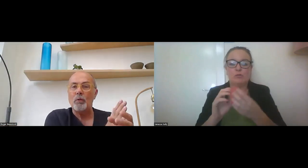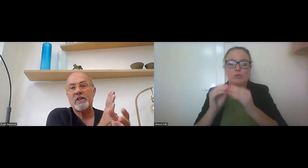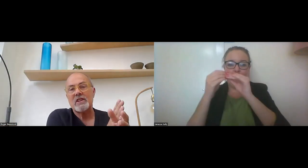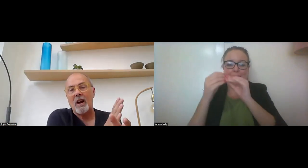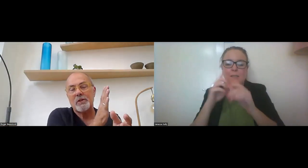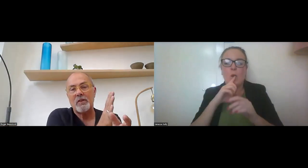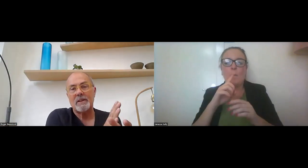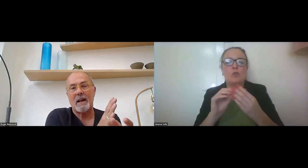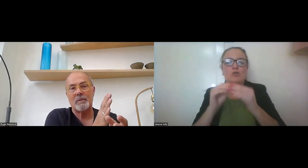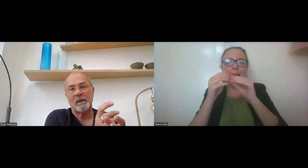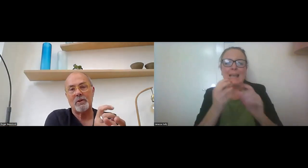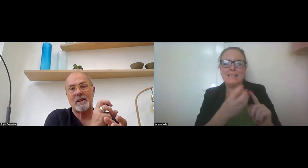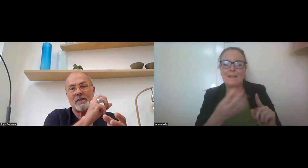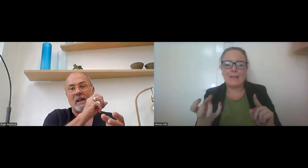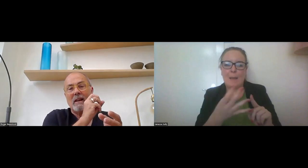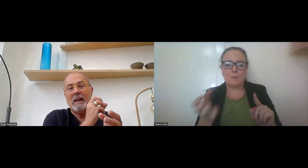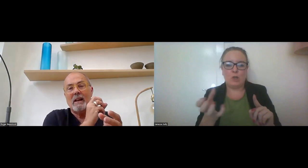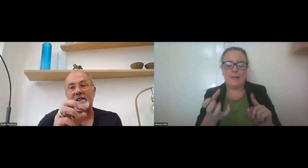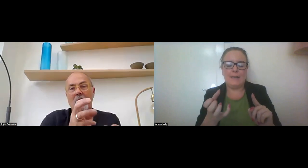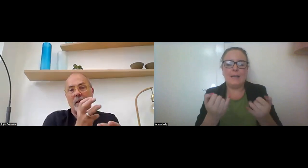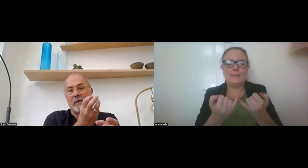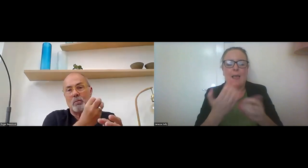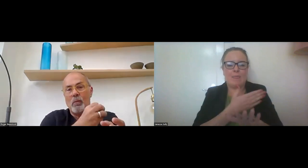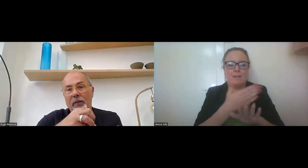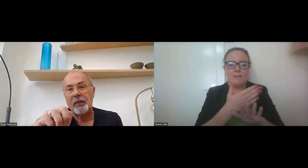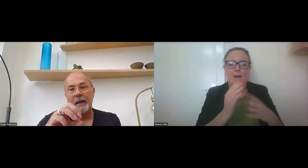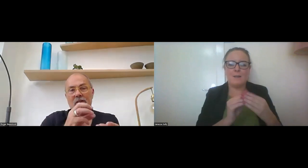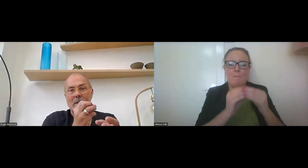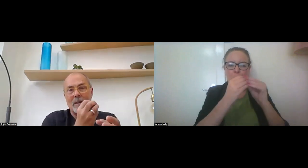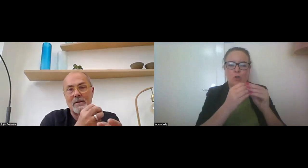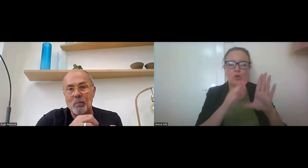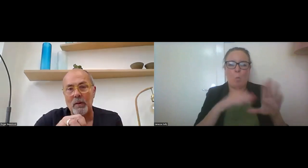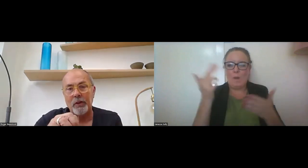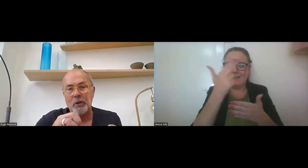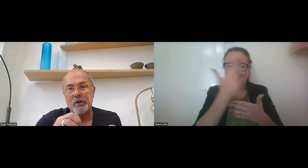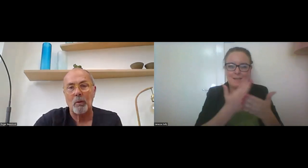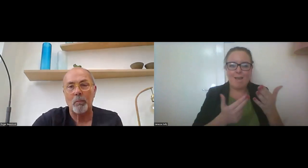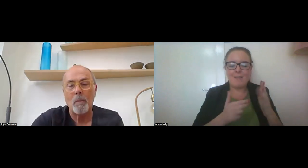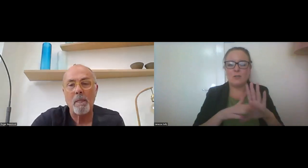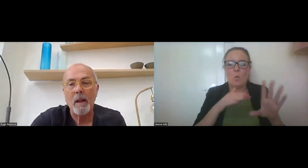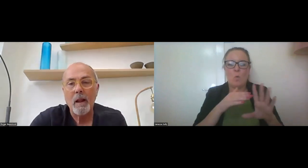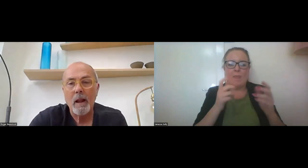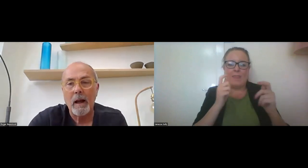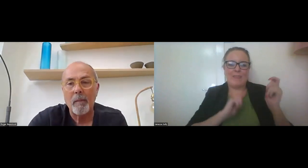at the start of the production process with the designers, with the theatre makers, with the ensemble,